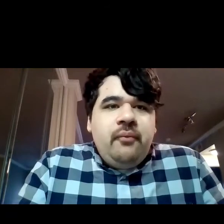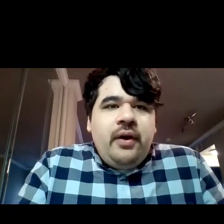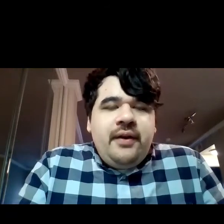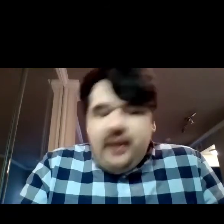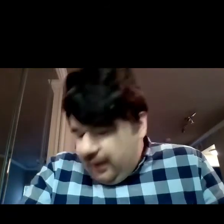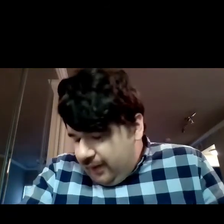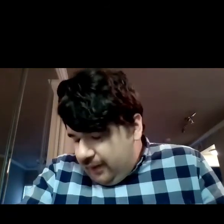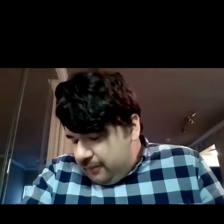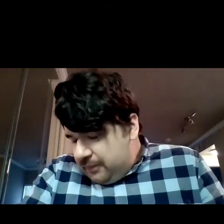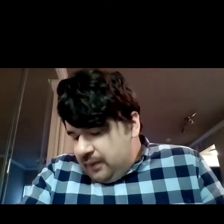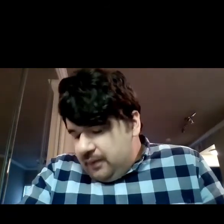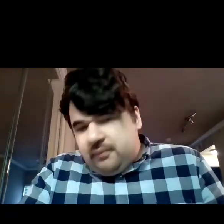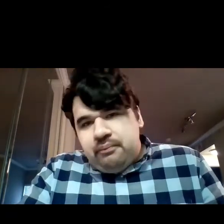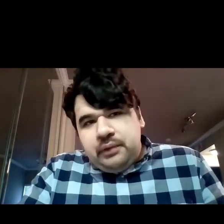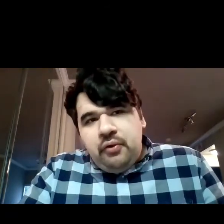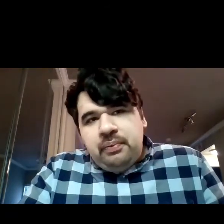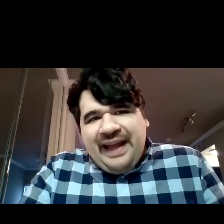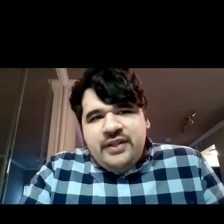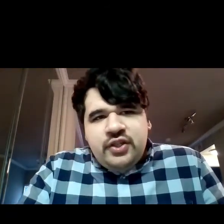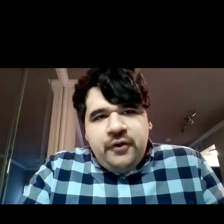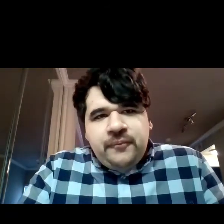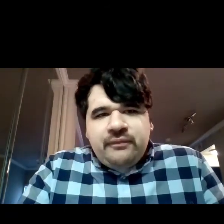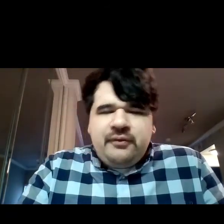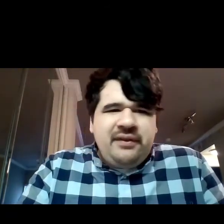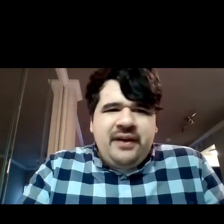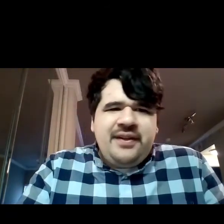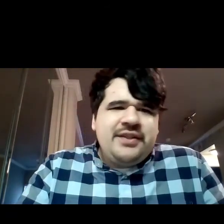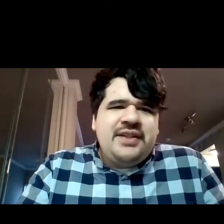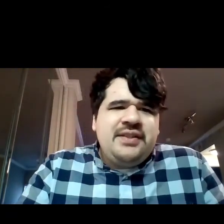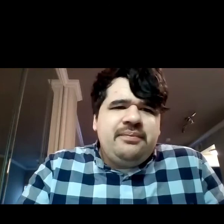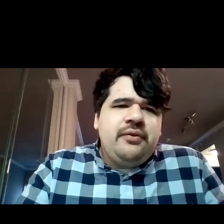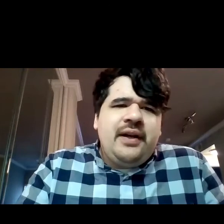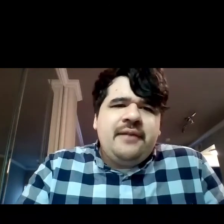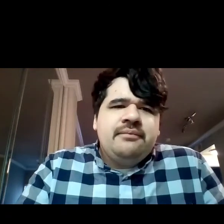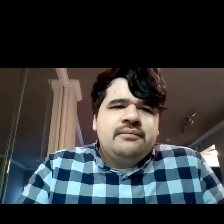I'm wearing a blue plaid shirt with various shades of blue on it.